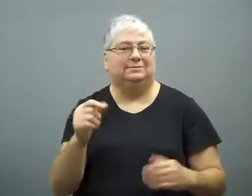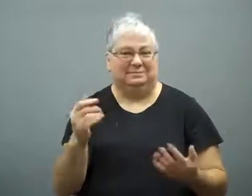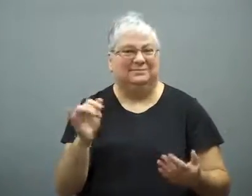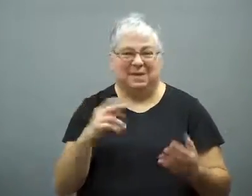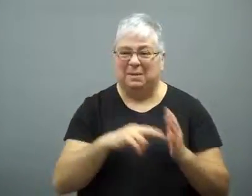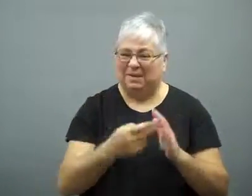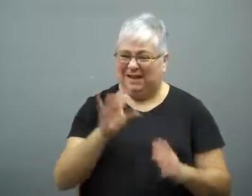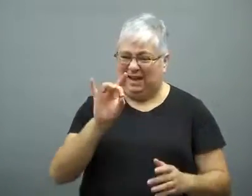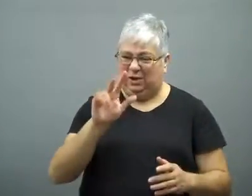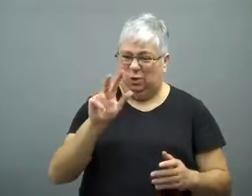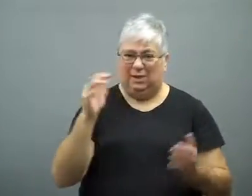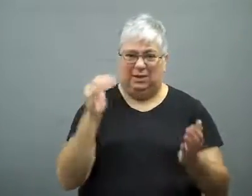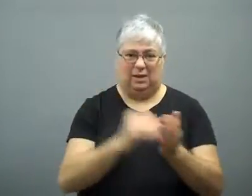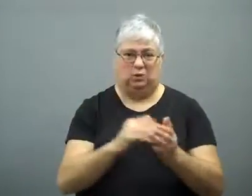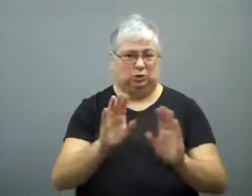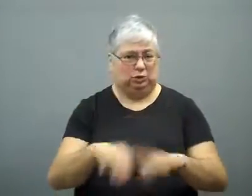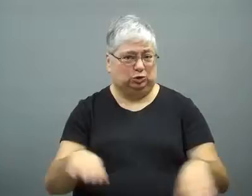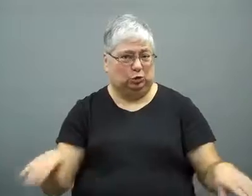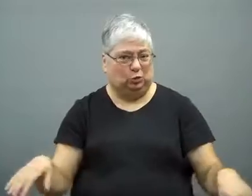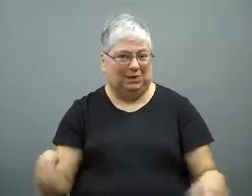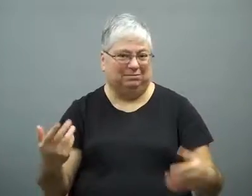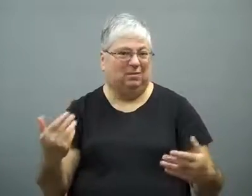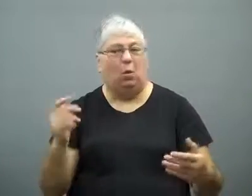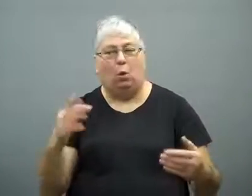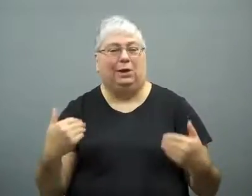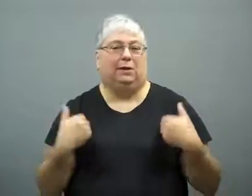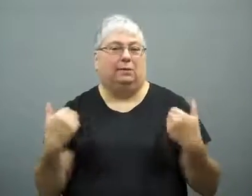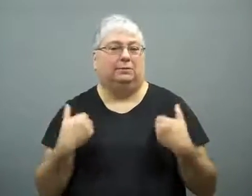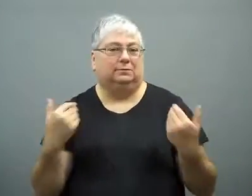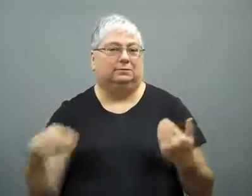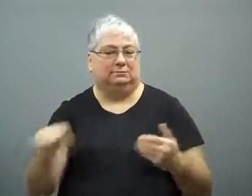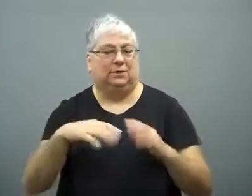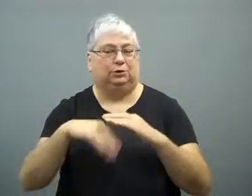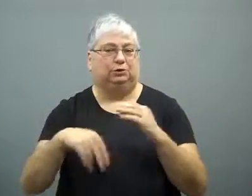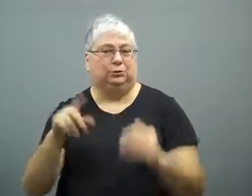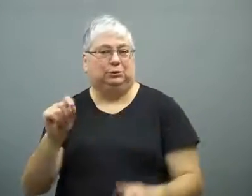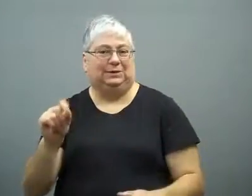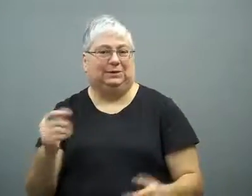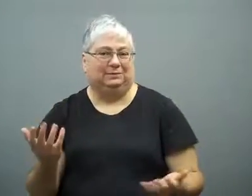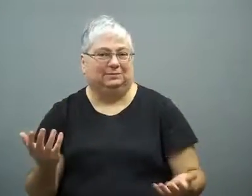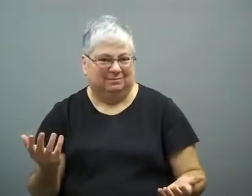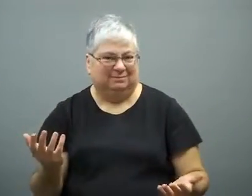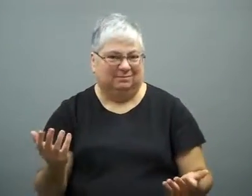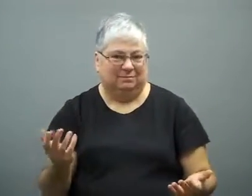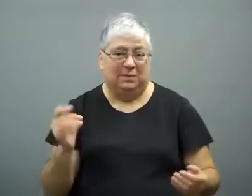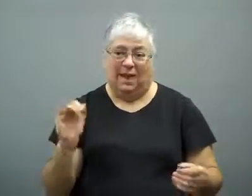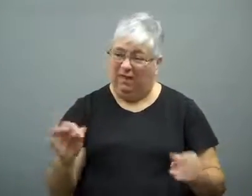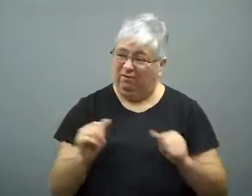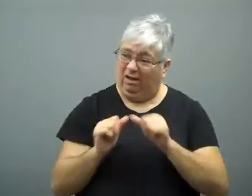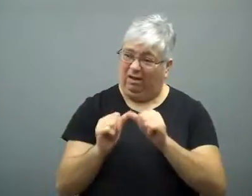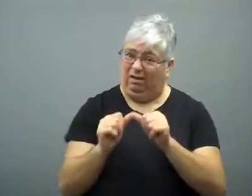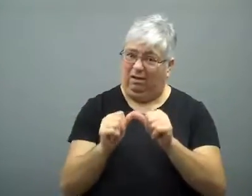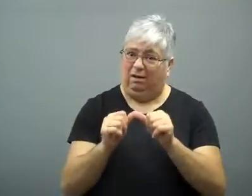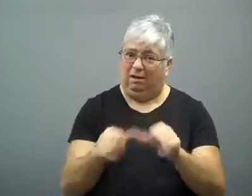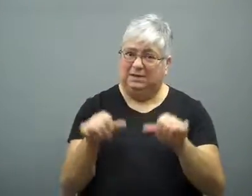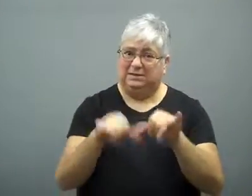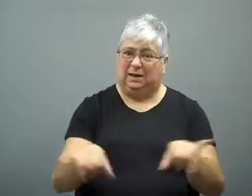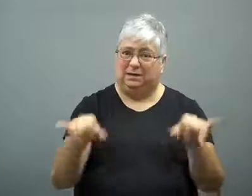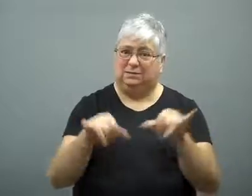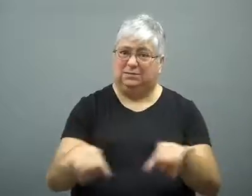That works out to 83,000 children or young adults.